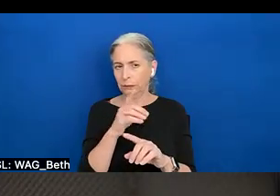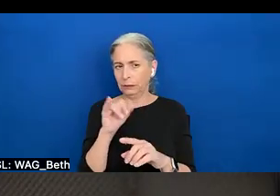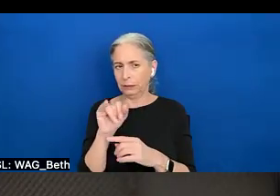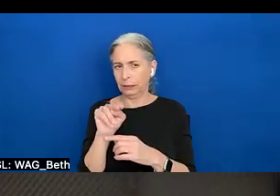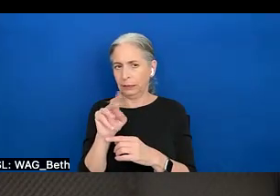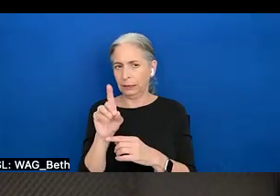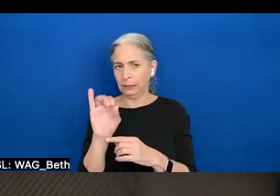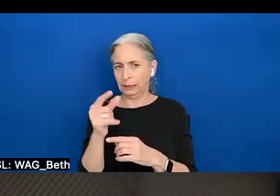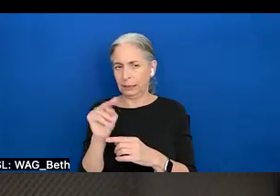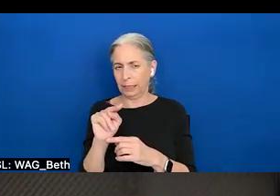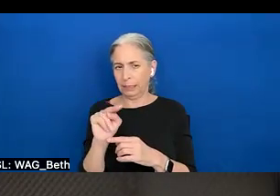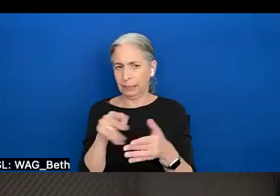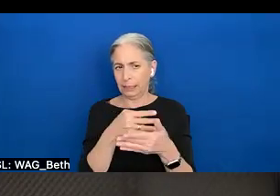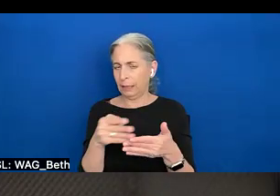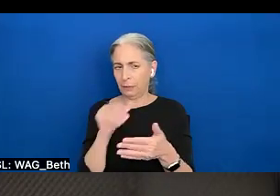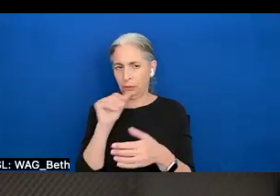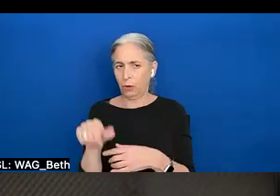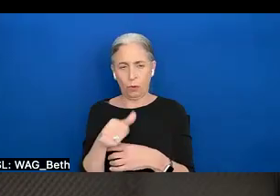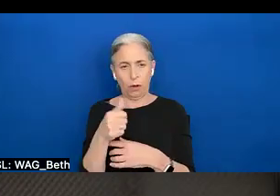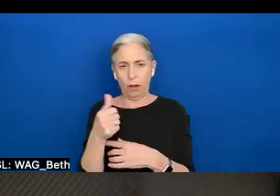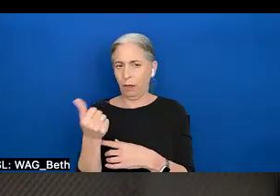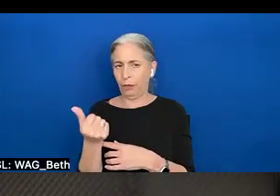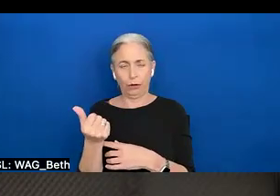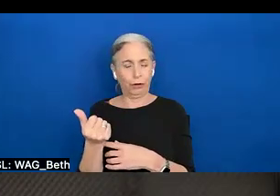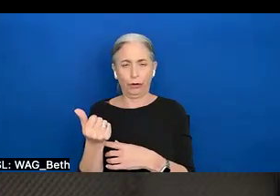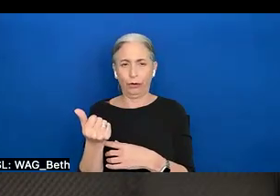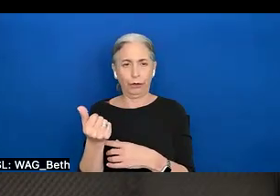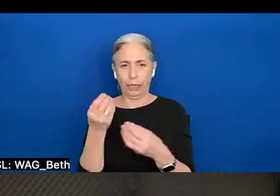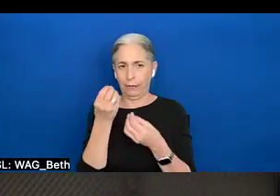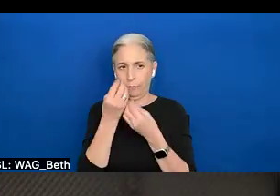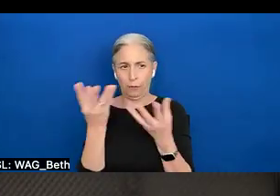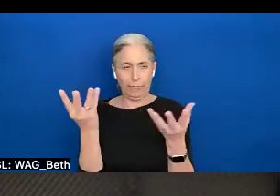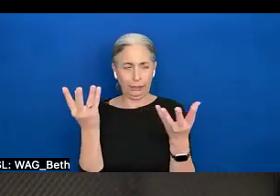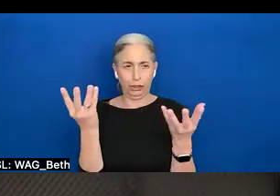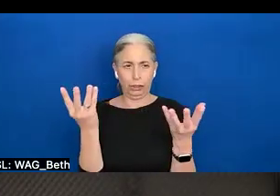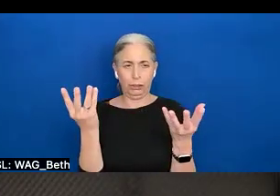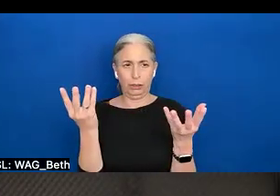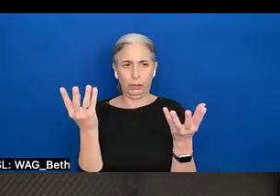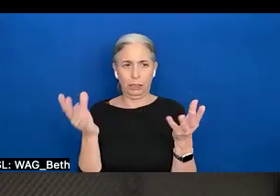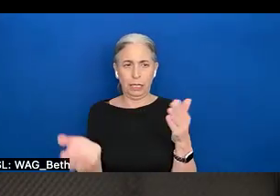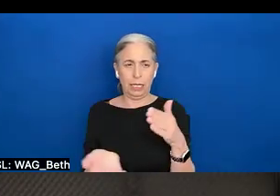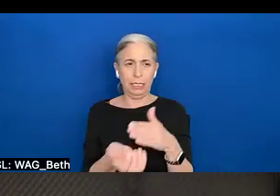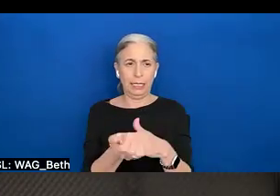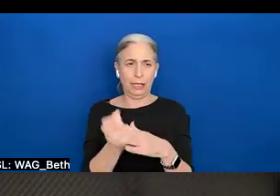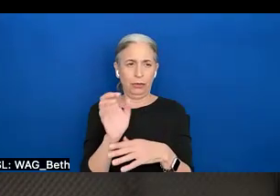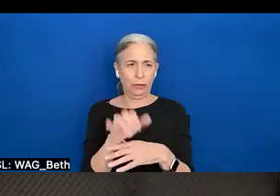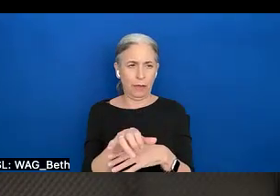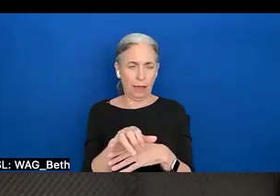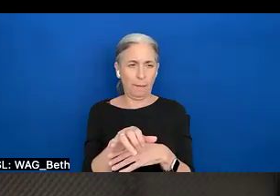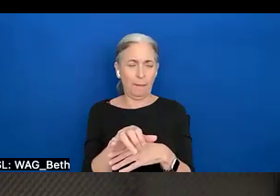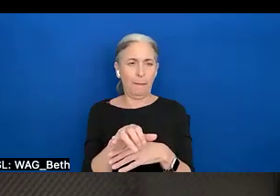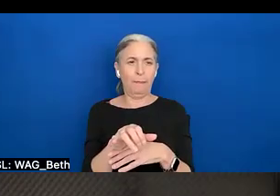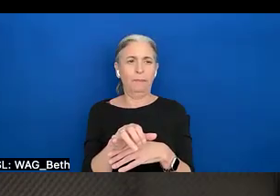There is no other information attached to it.